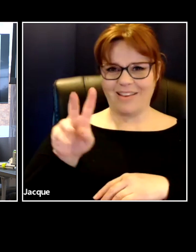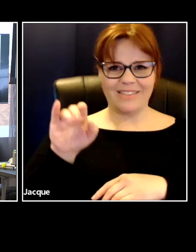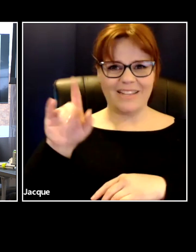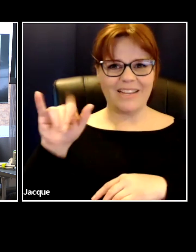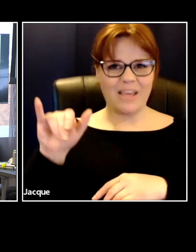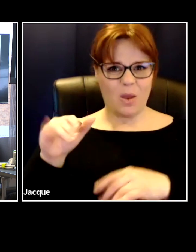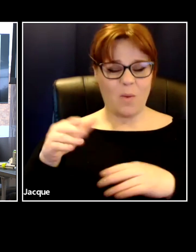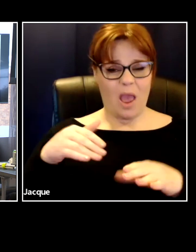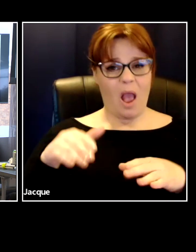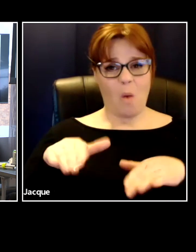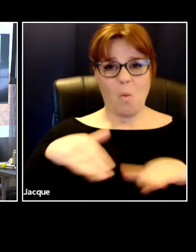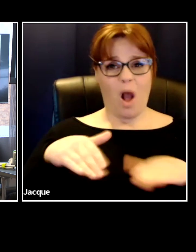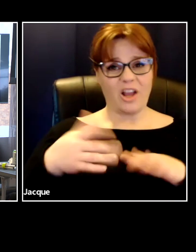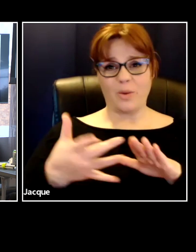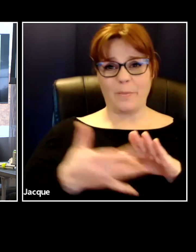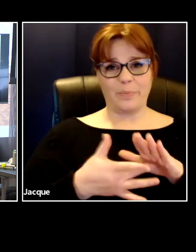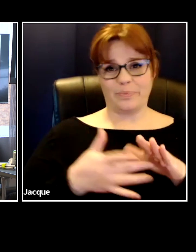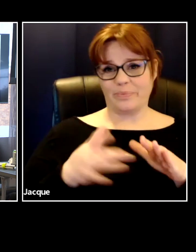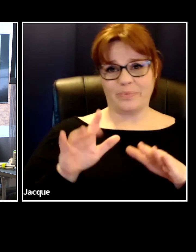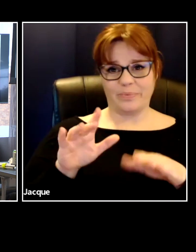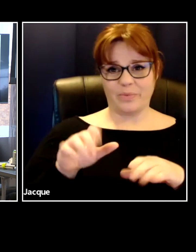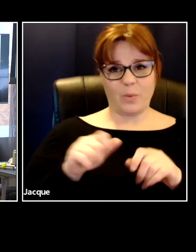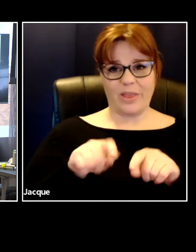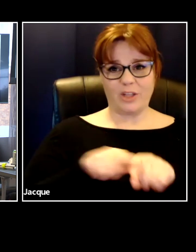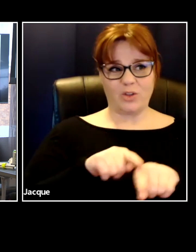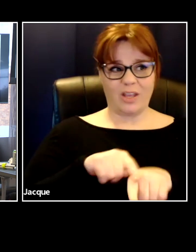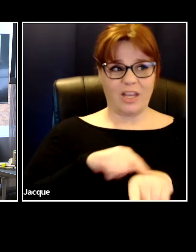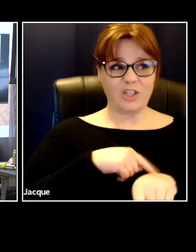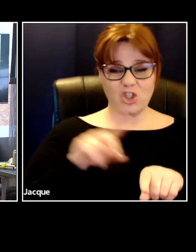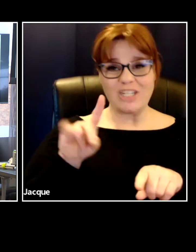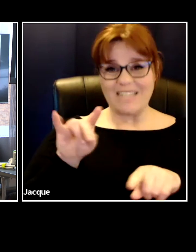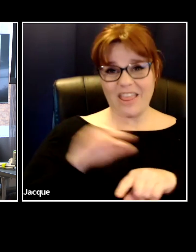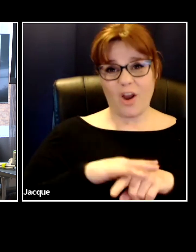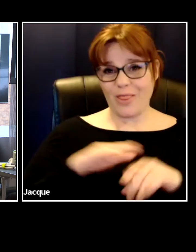stocking feet and she did that on the on the floor of the legislature. Uh and I think it's part of